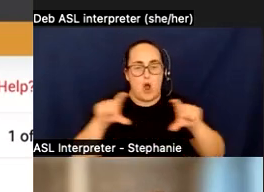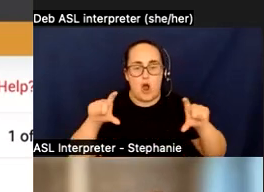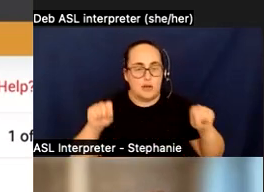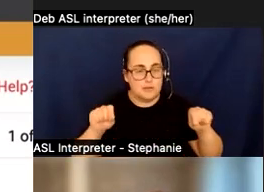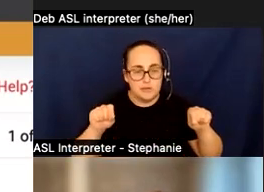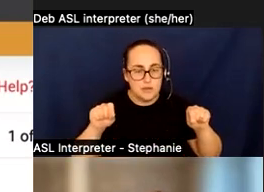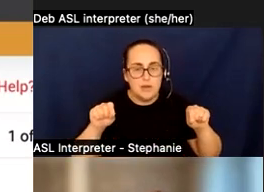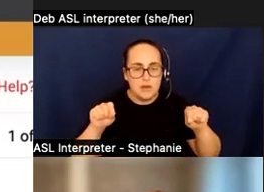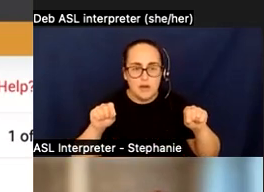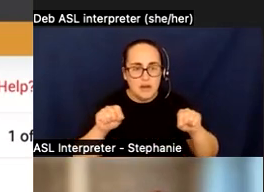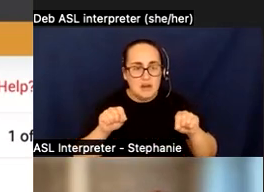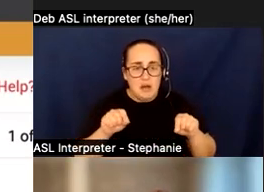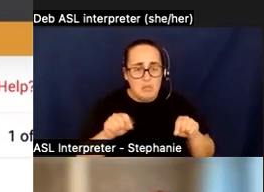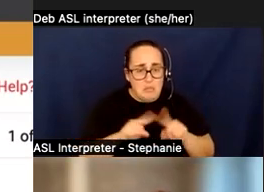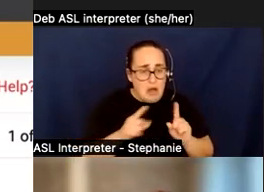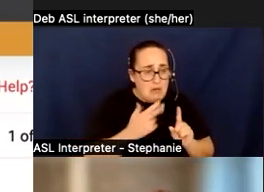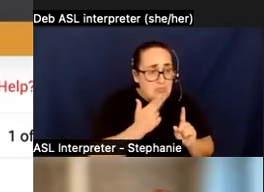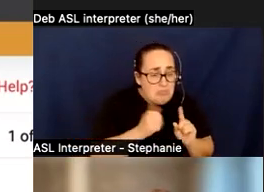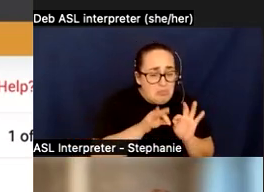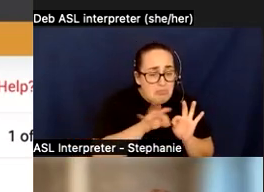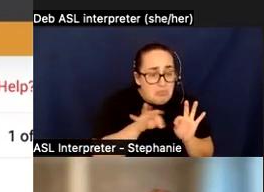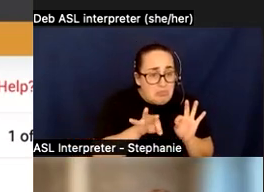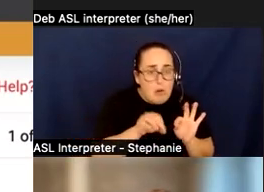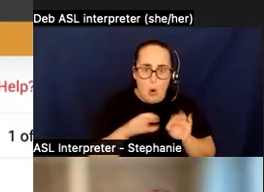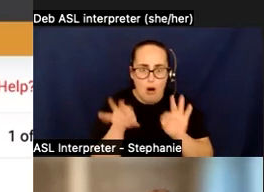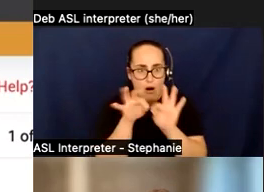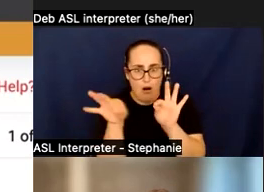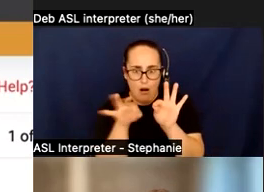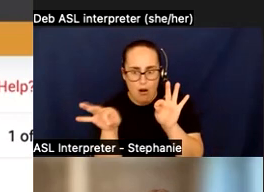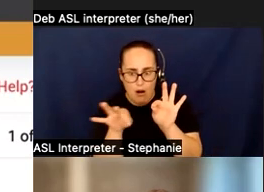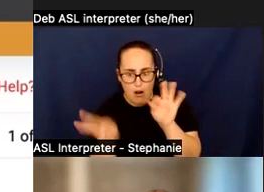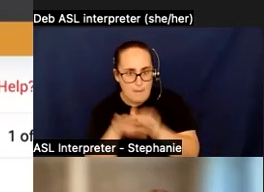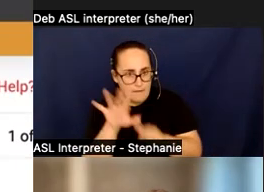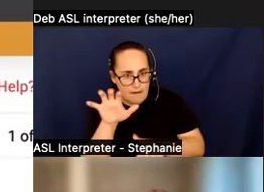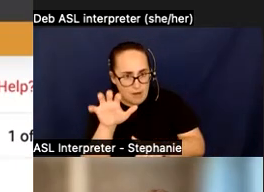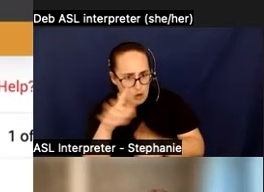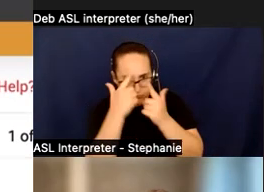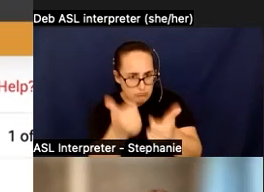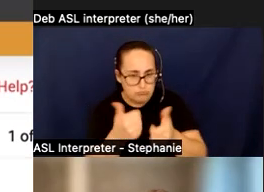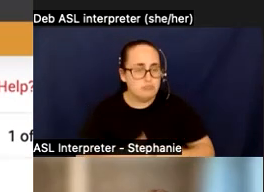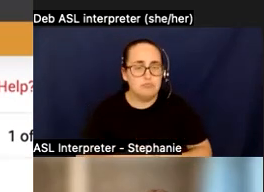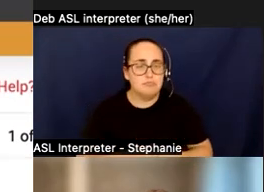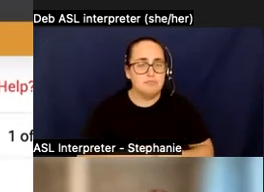little or as much as you want within that range. Please keep scrolling down. We'll see Community